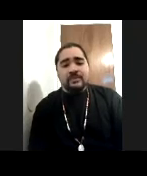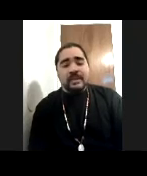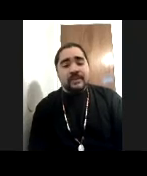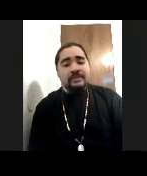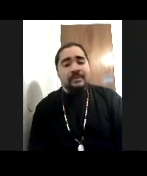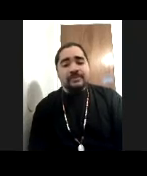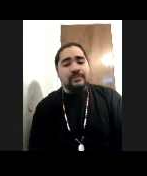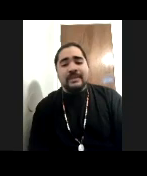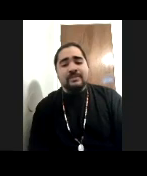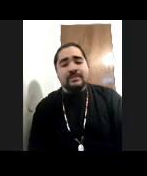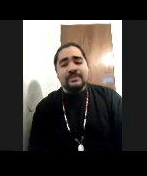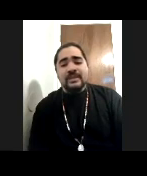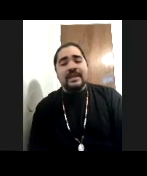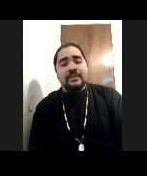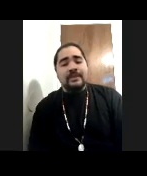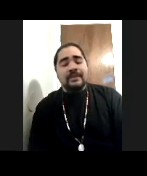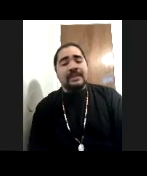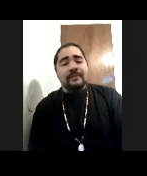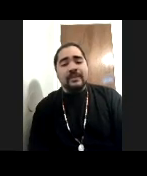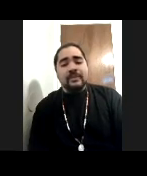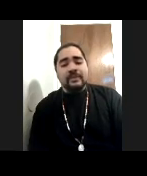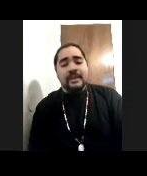And I have had multiple mentors throughout my life, whether it be